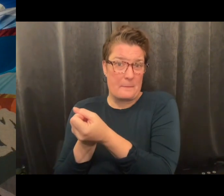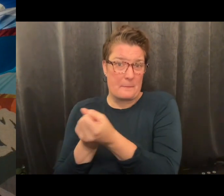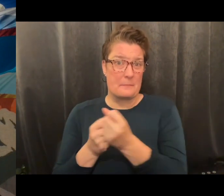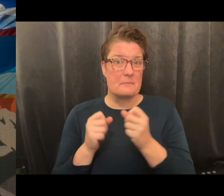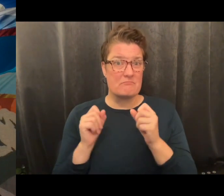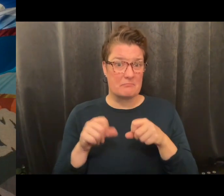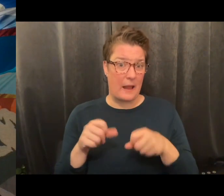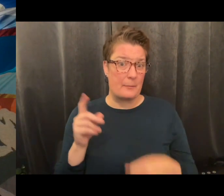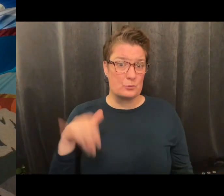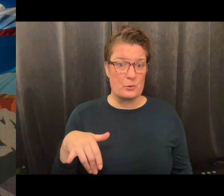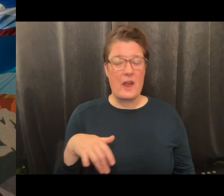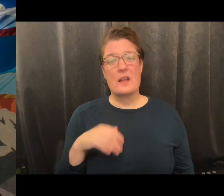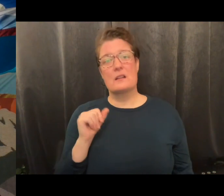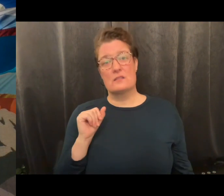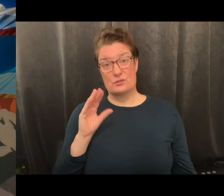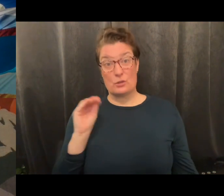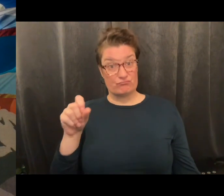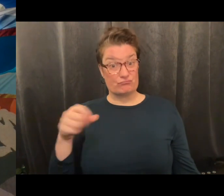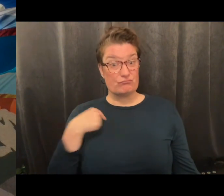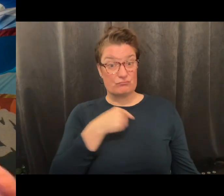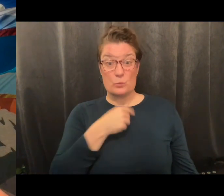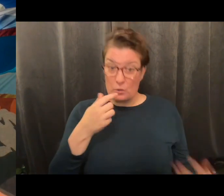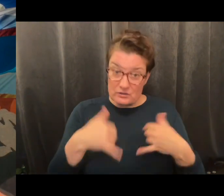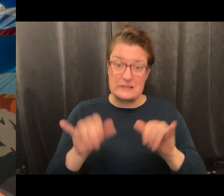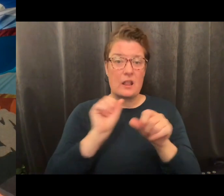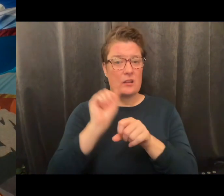If you follow either of us, you'll continue to learn more as we go.